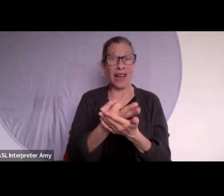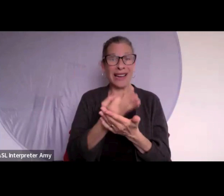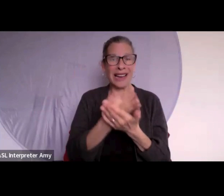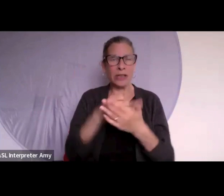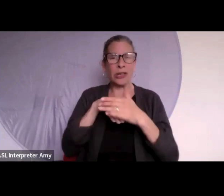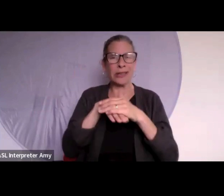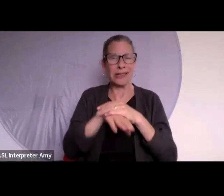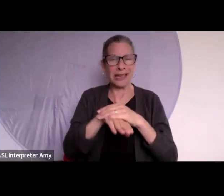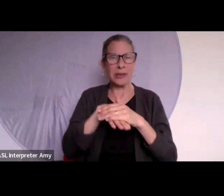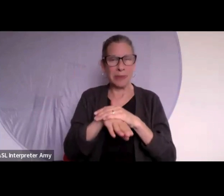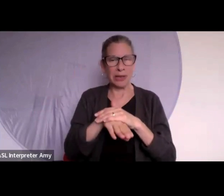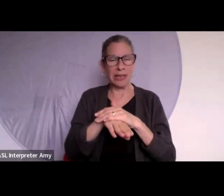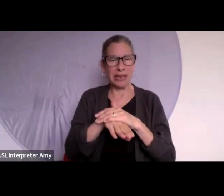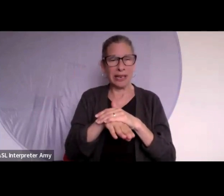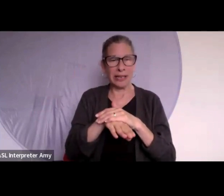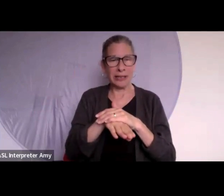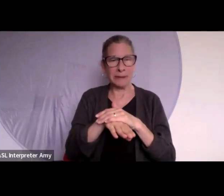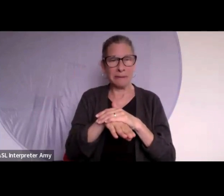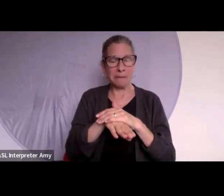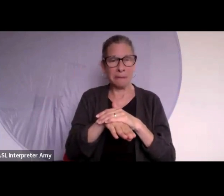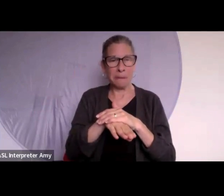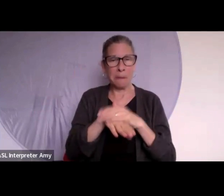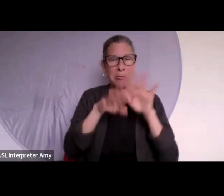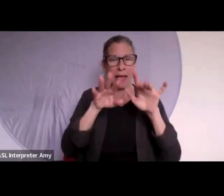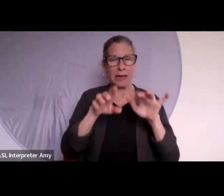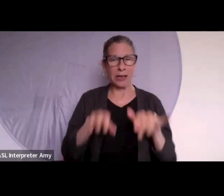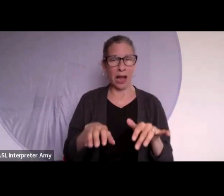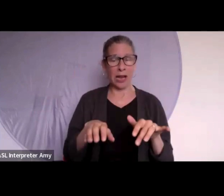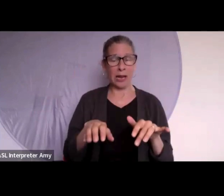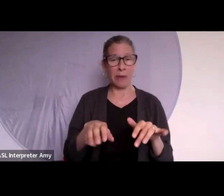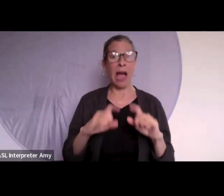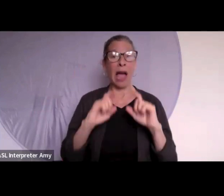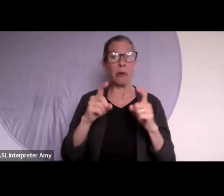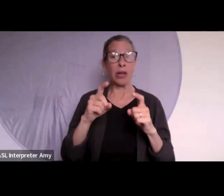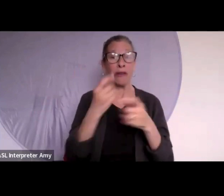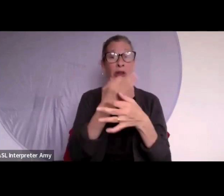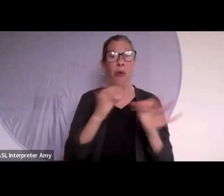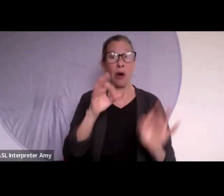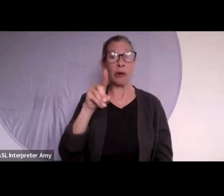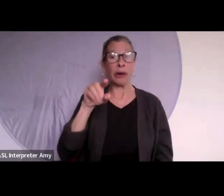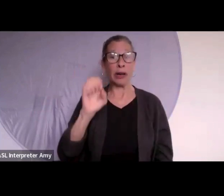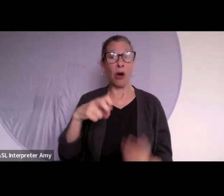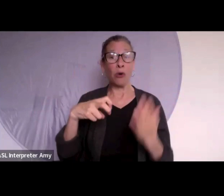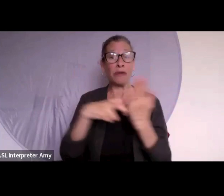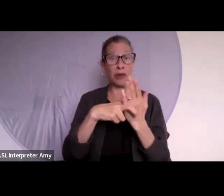we'll we'll give everyone a free code for tickets. So check that